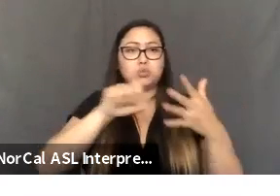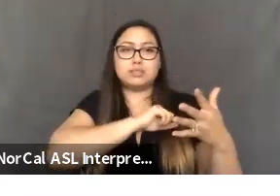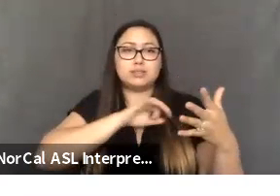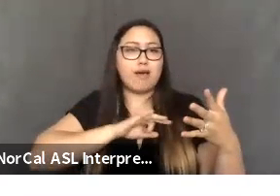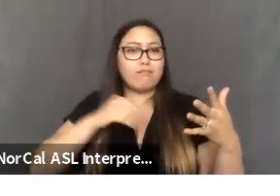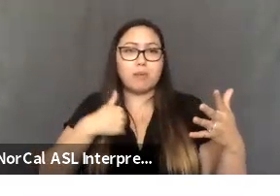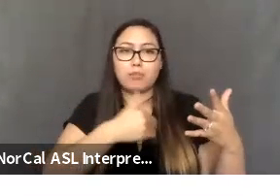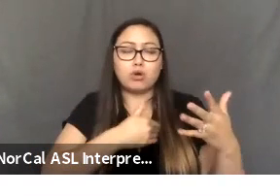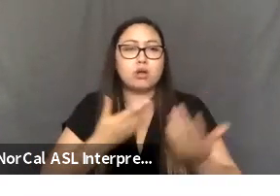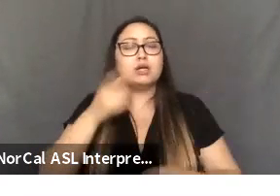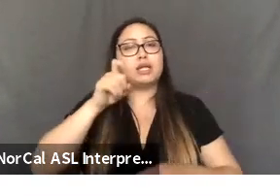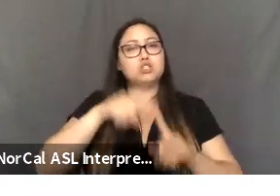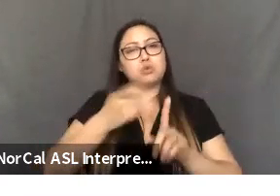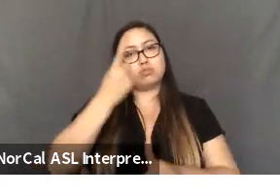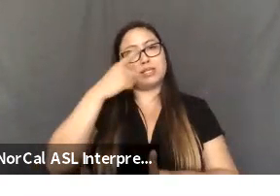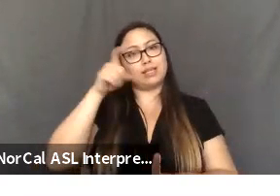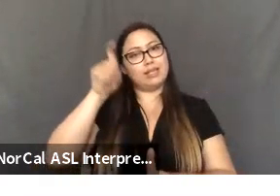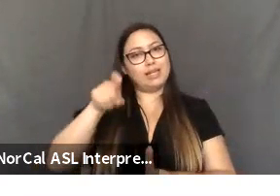to understand the need forked and why you need to prioritize the need for and why you need to